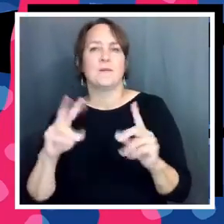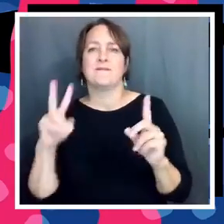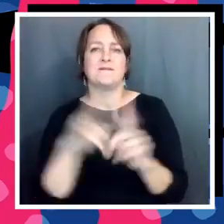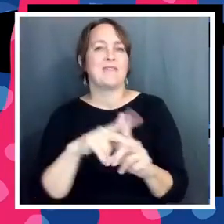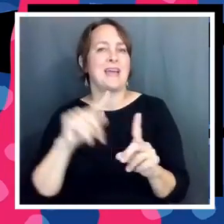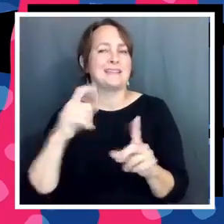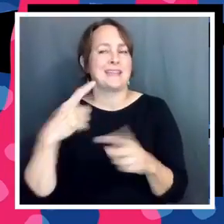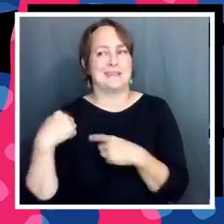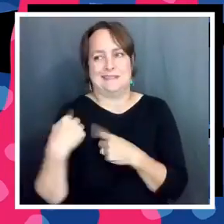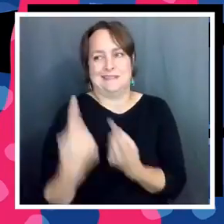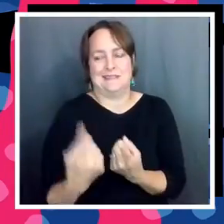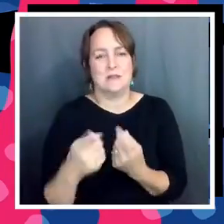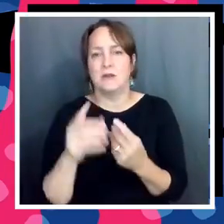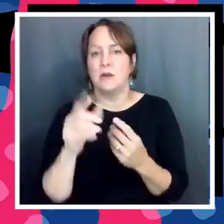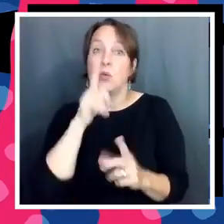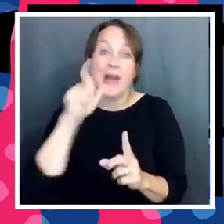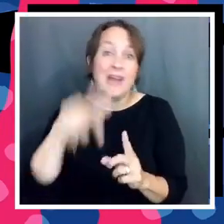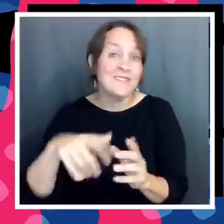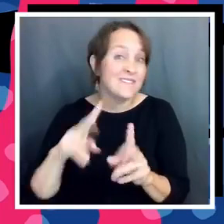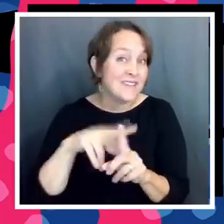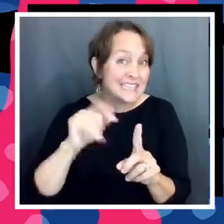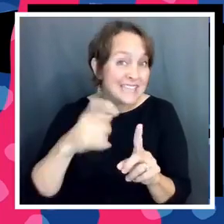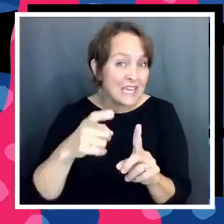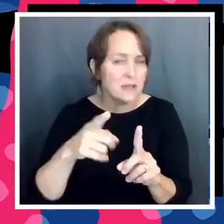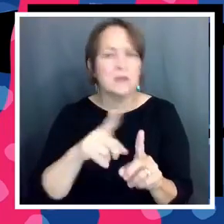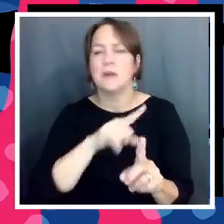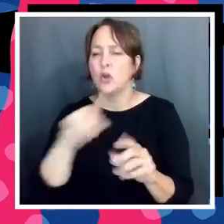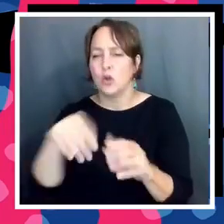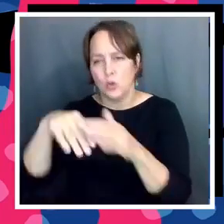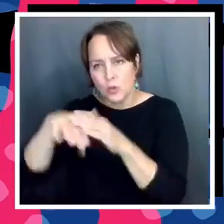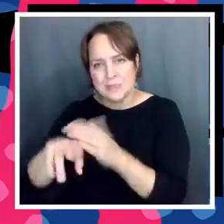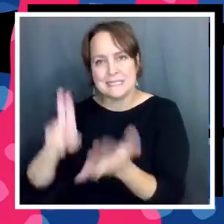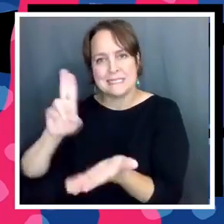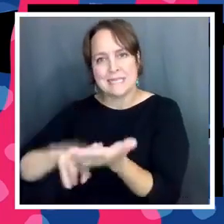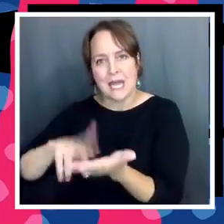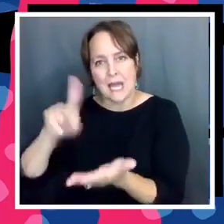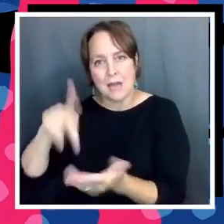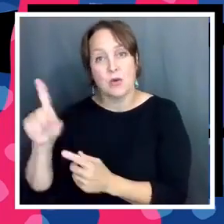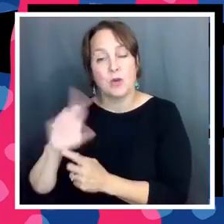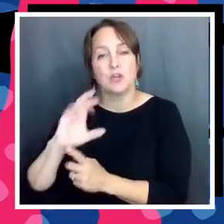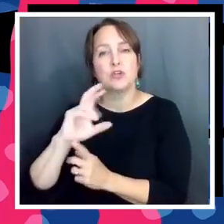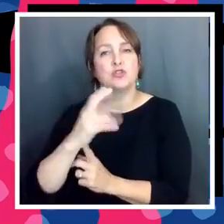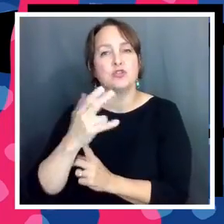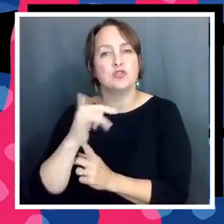ACCOUNT AND SEE IF IT'S IN THERE.